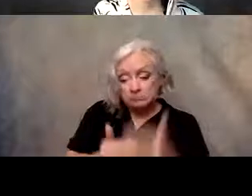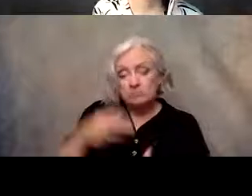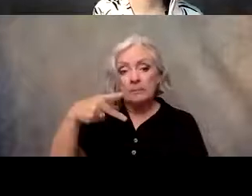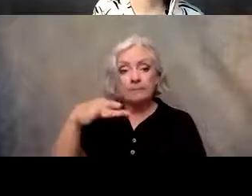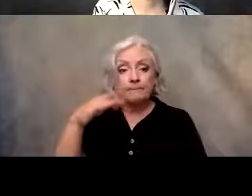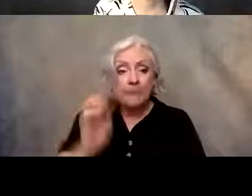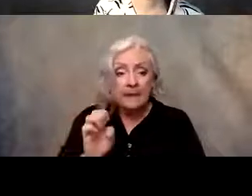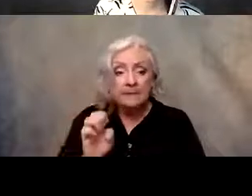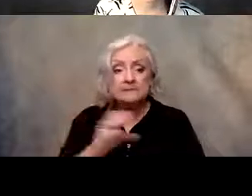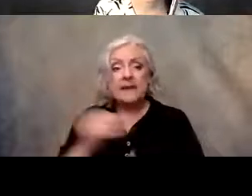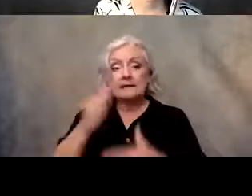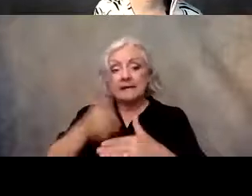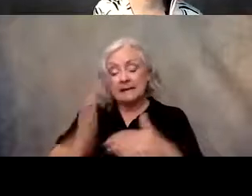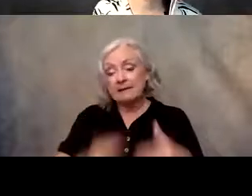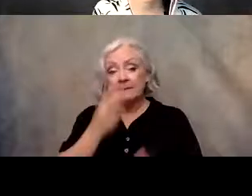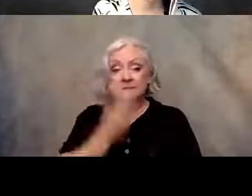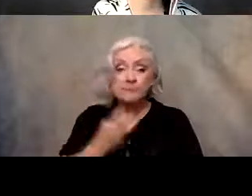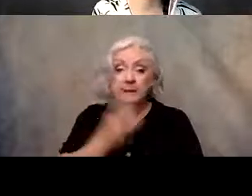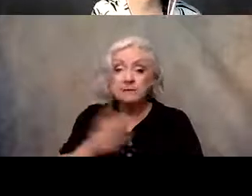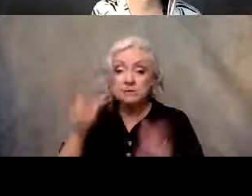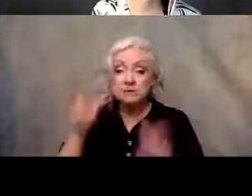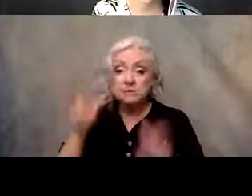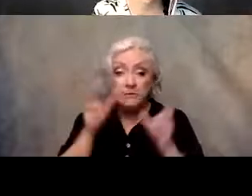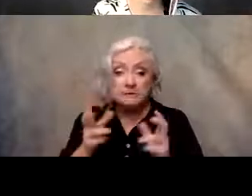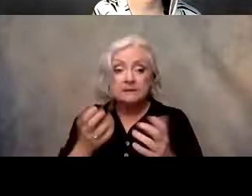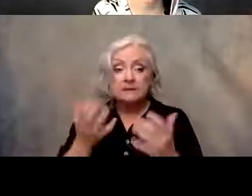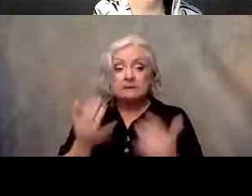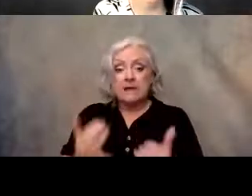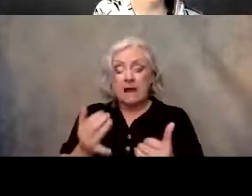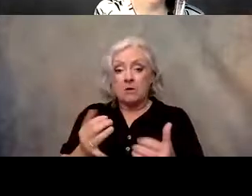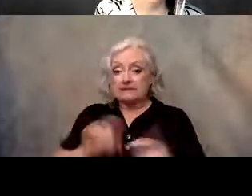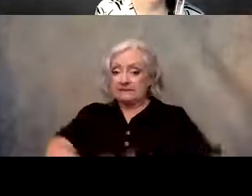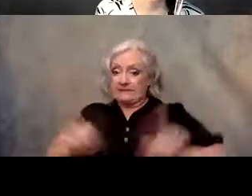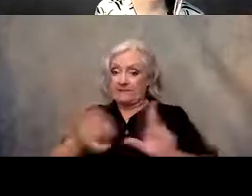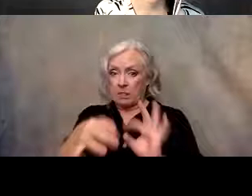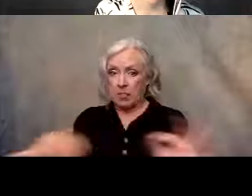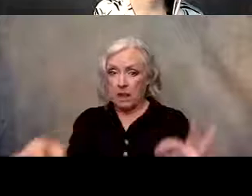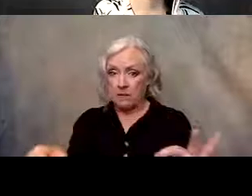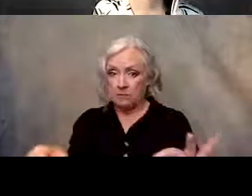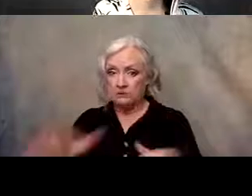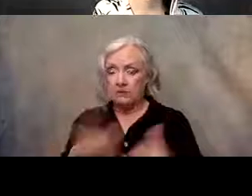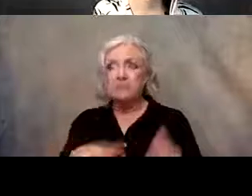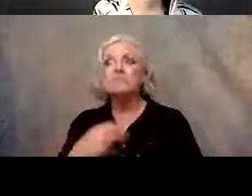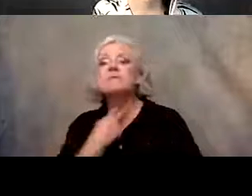into the target language that's different from the language in the audio, and it is also designed for hearing viewers